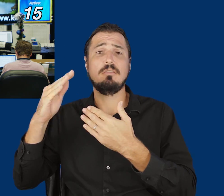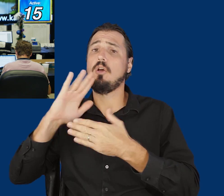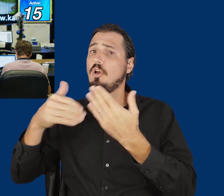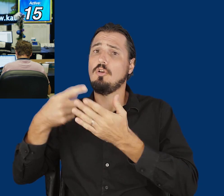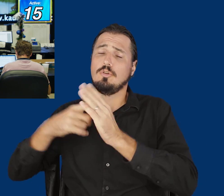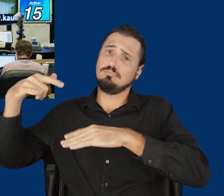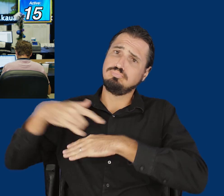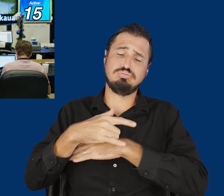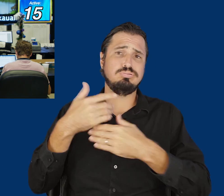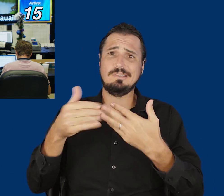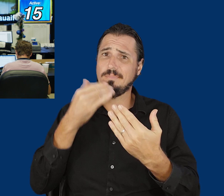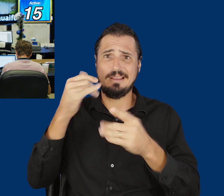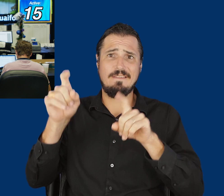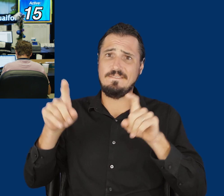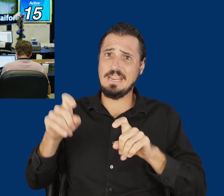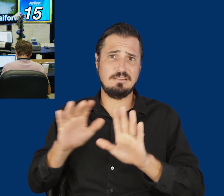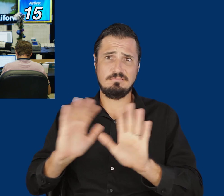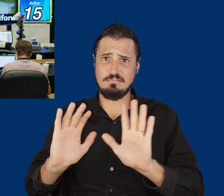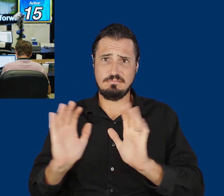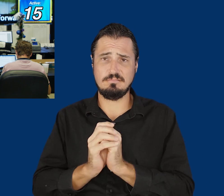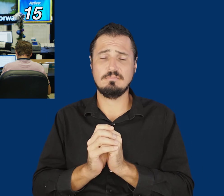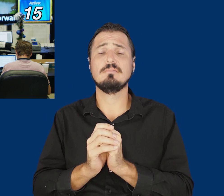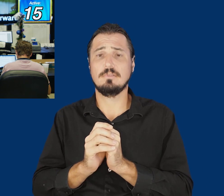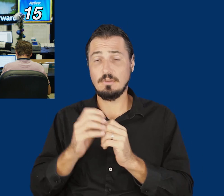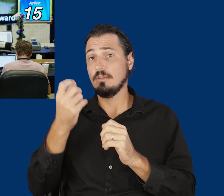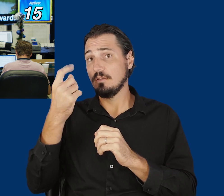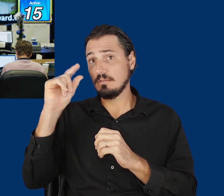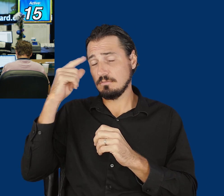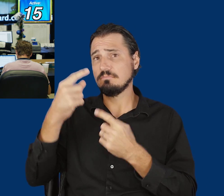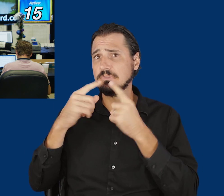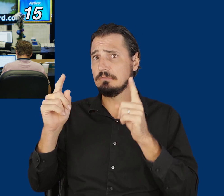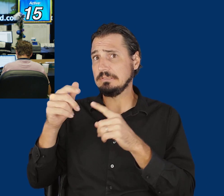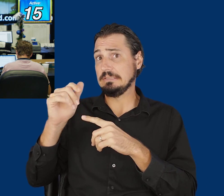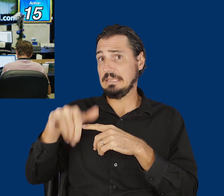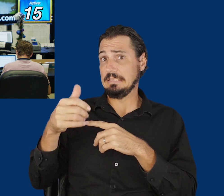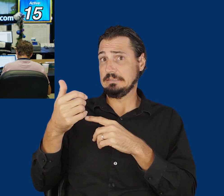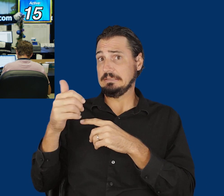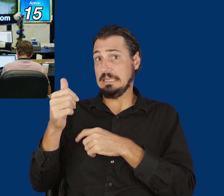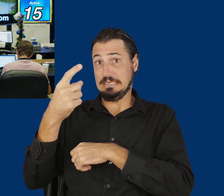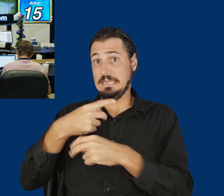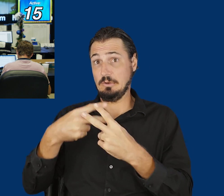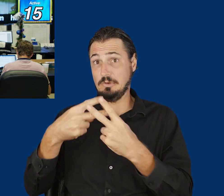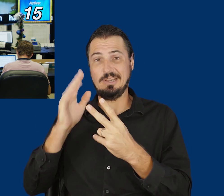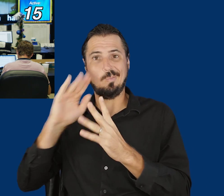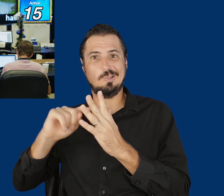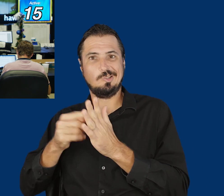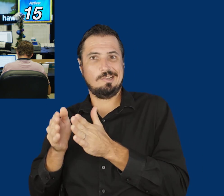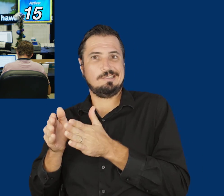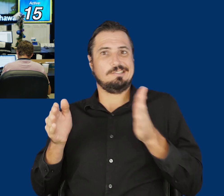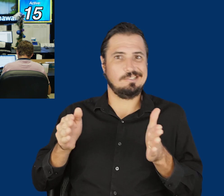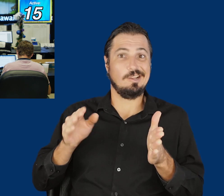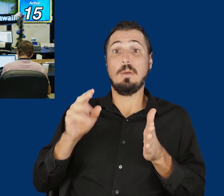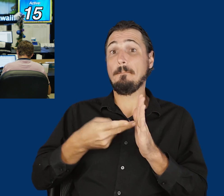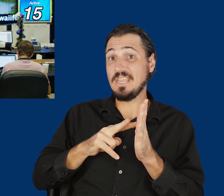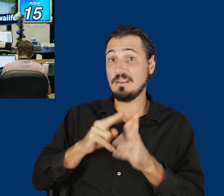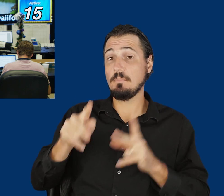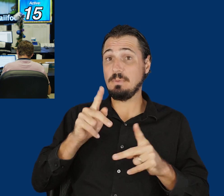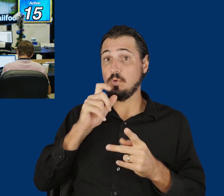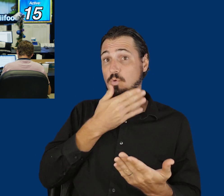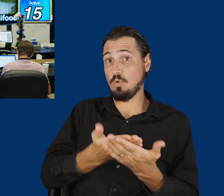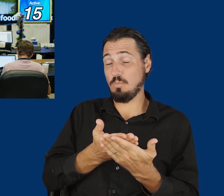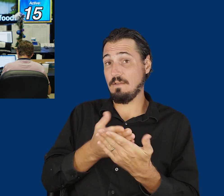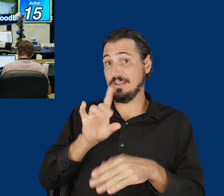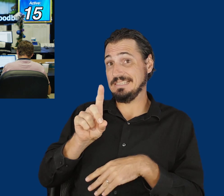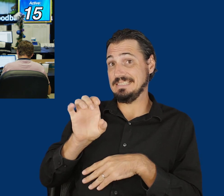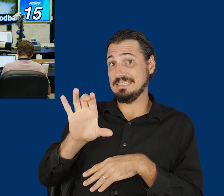The governor has announced that the shift in the quarantine period will be enforced retroactively. Therefore, we are informing travelers that anyone who arrived on December 7 or later should only